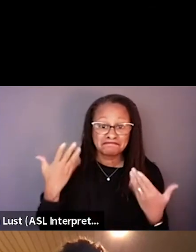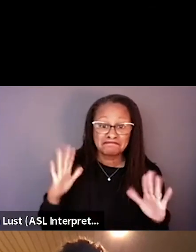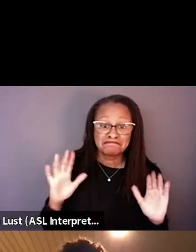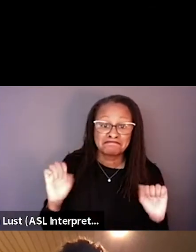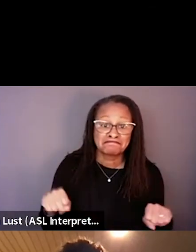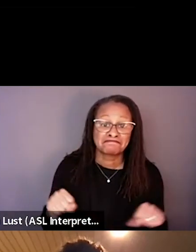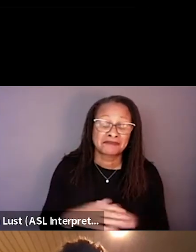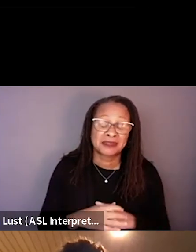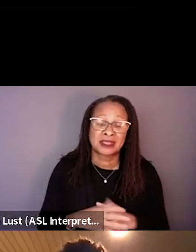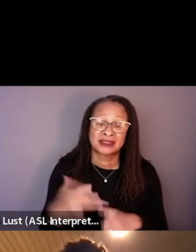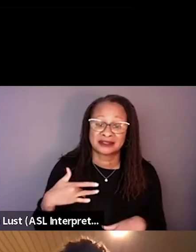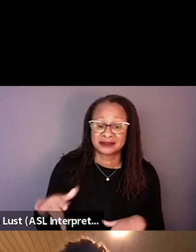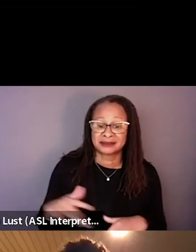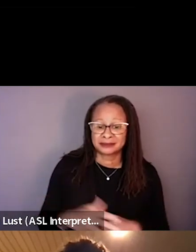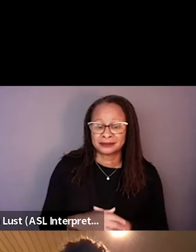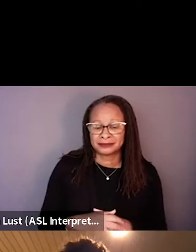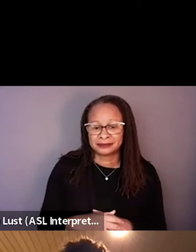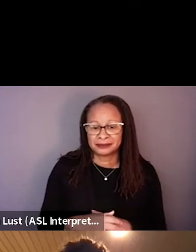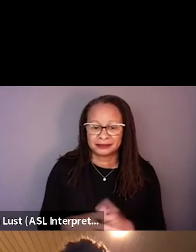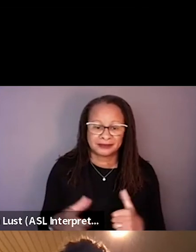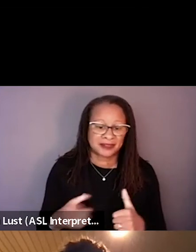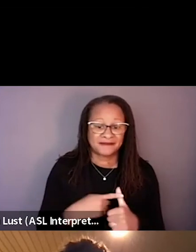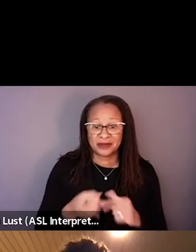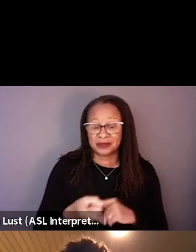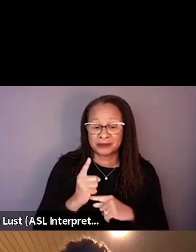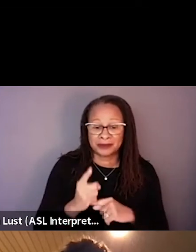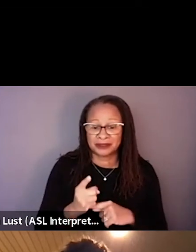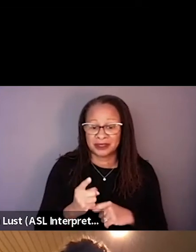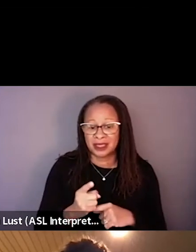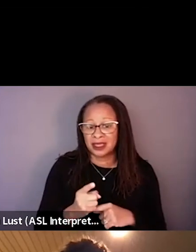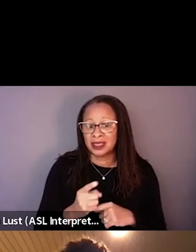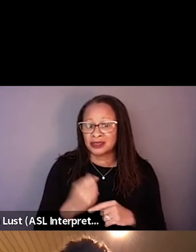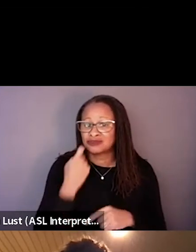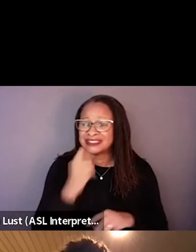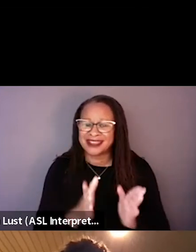in a sense because from the first moment, like you just answered this like few seconds,